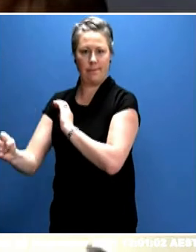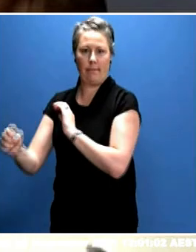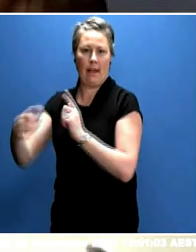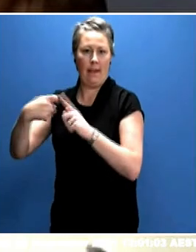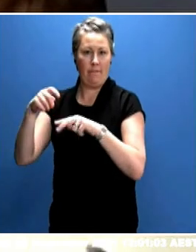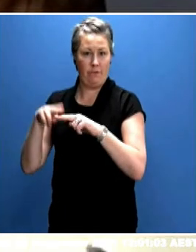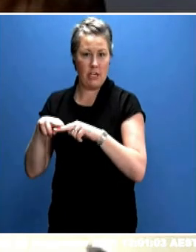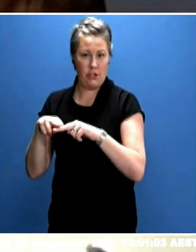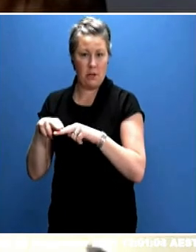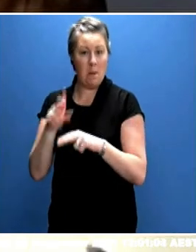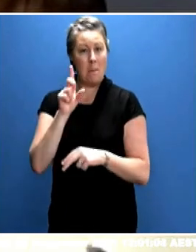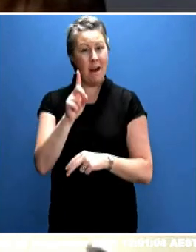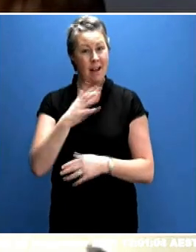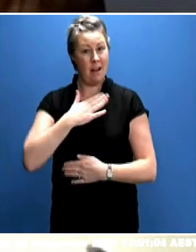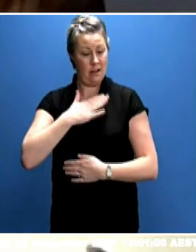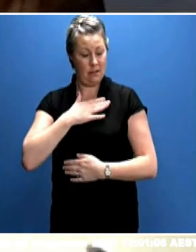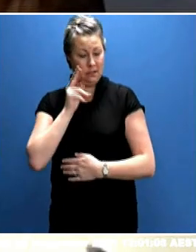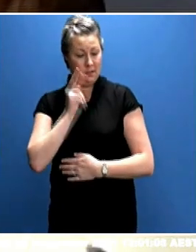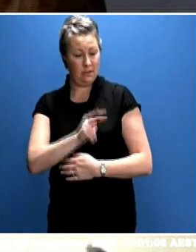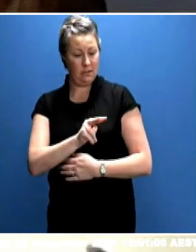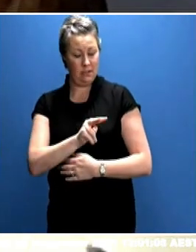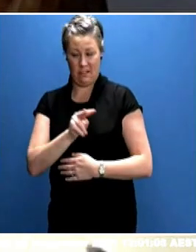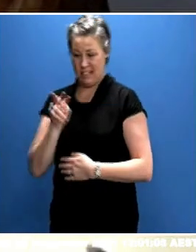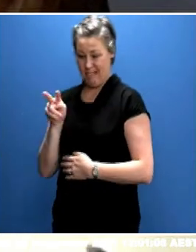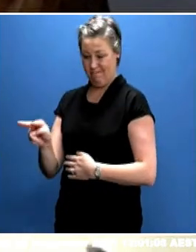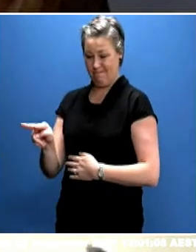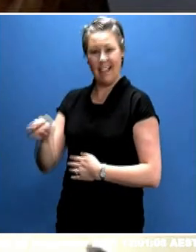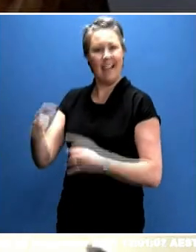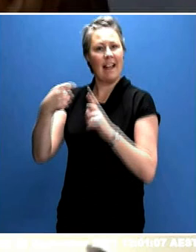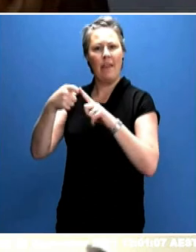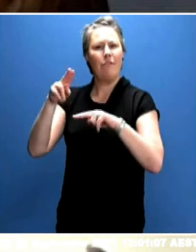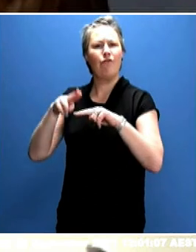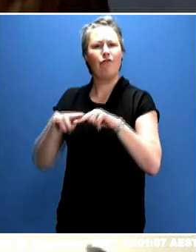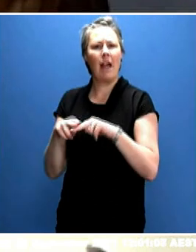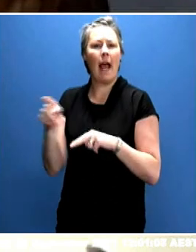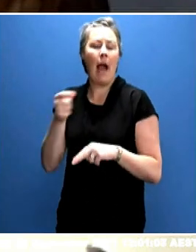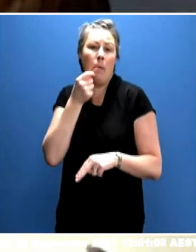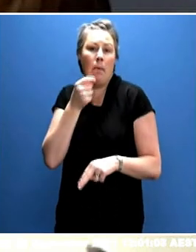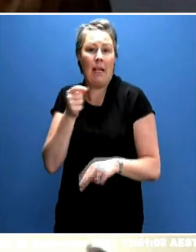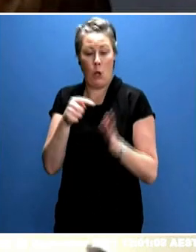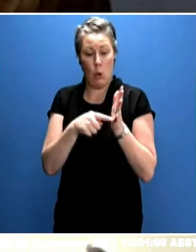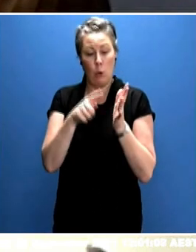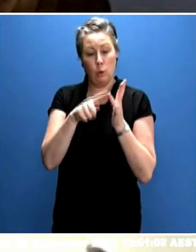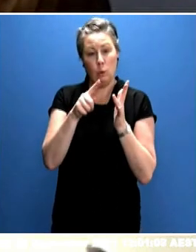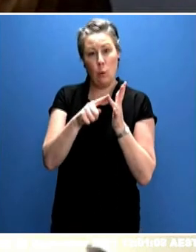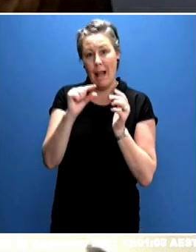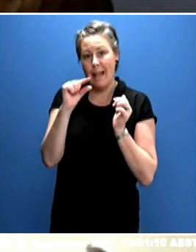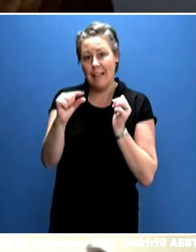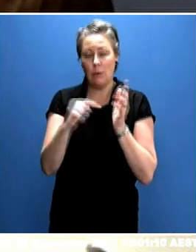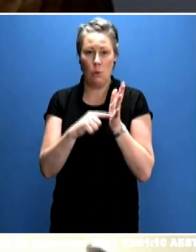From our point of view, though, the Kath French Centre seems to be something that's too little, too late, and that it's not an effective